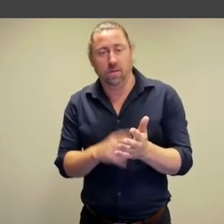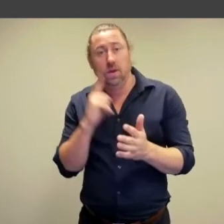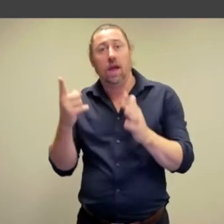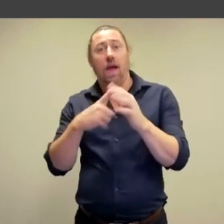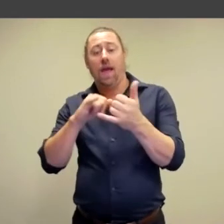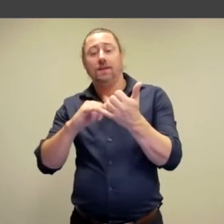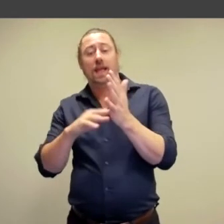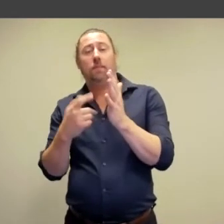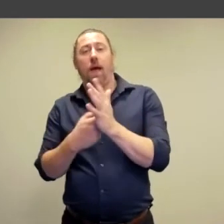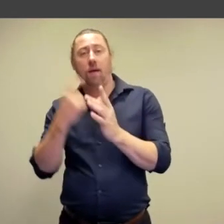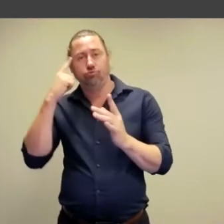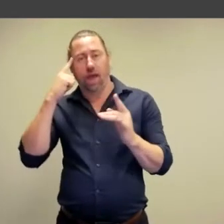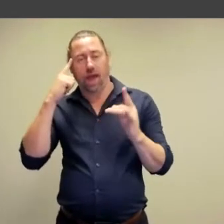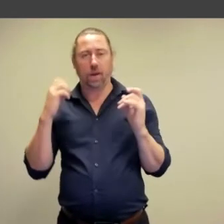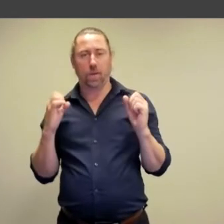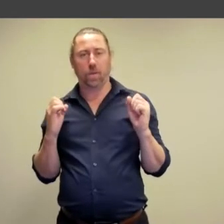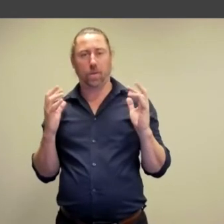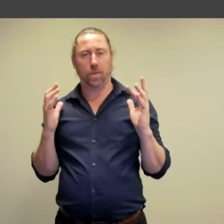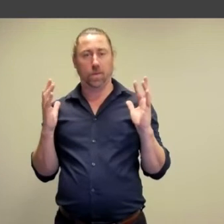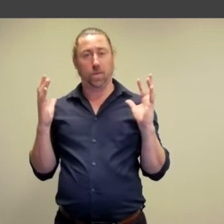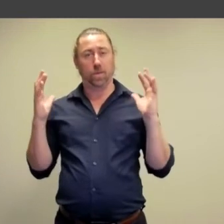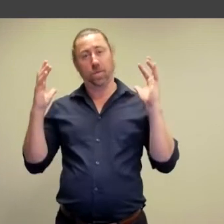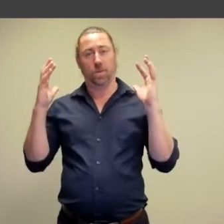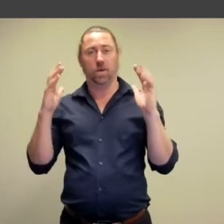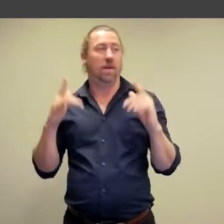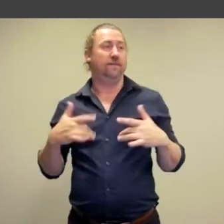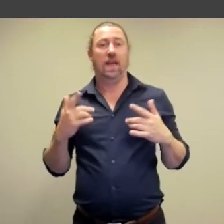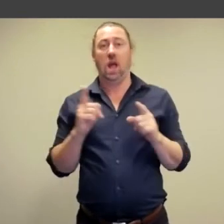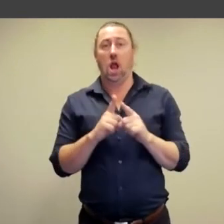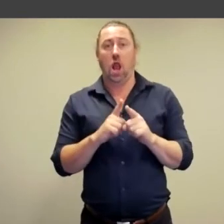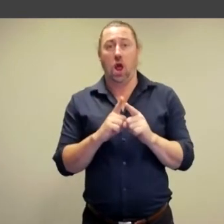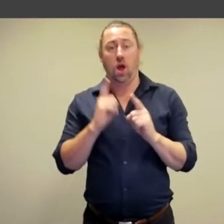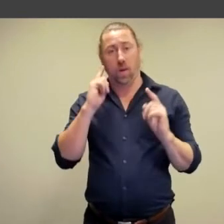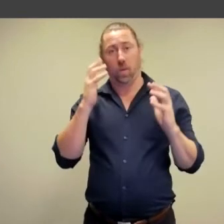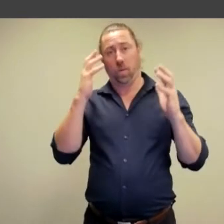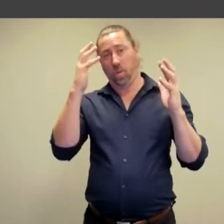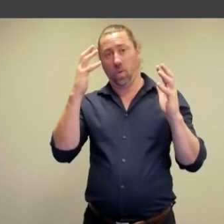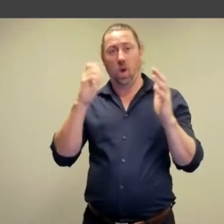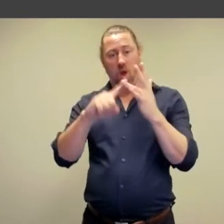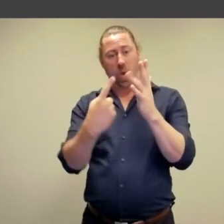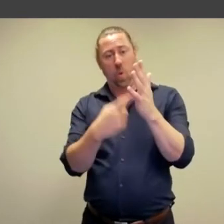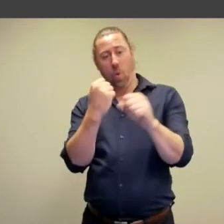brain tingles